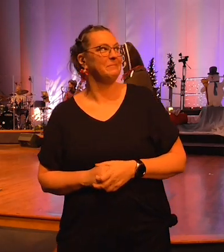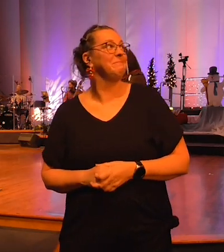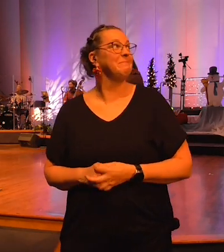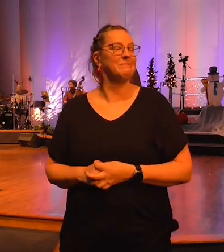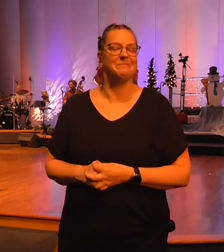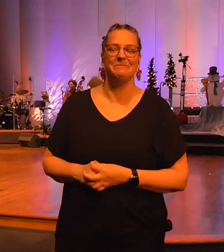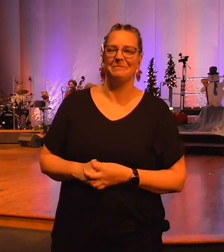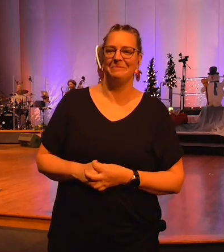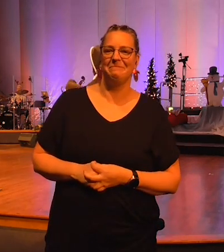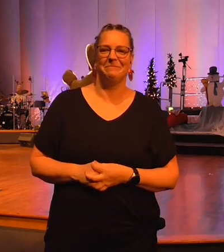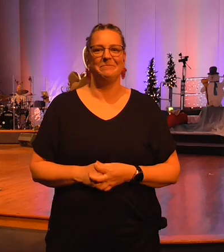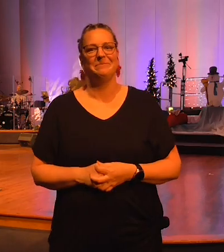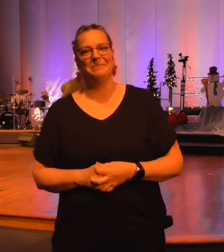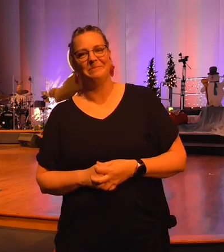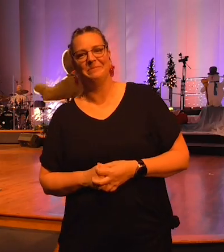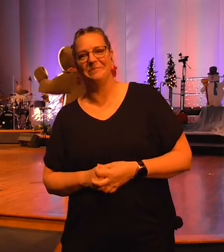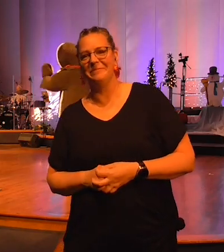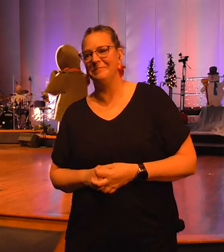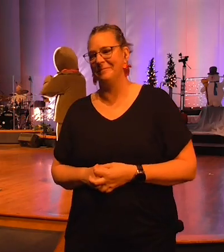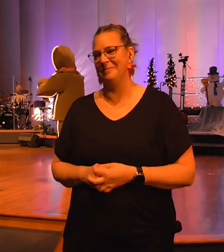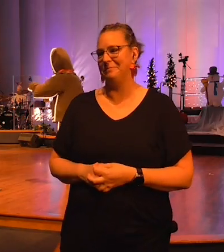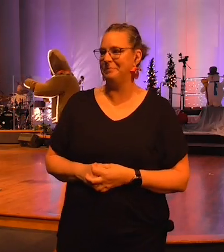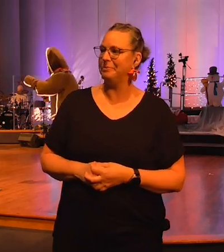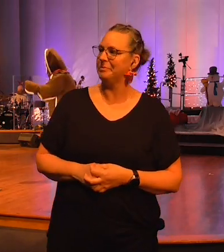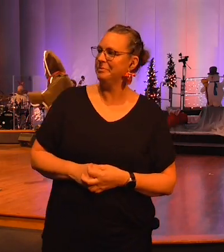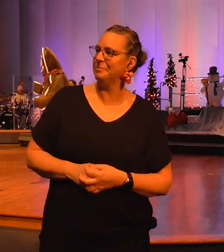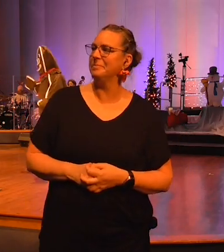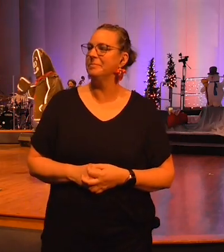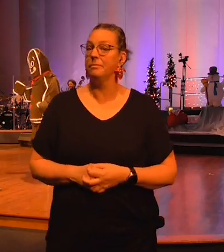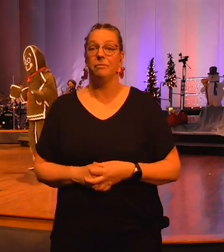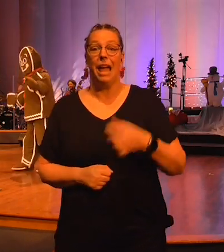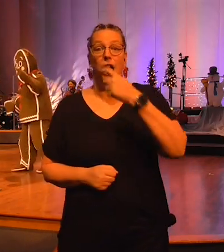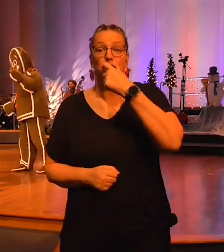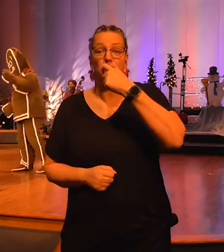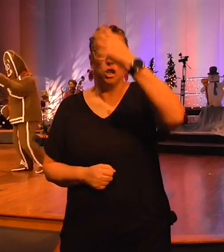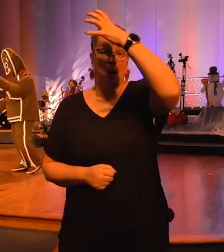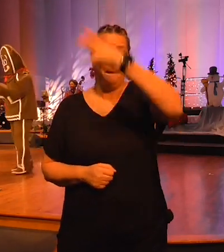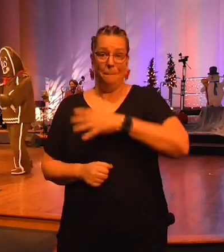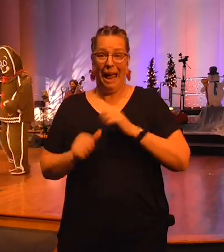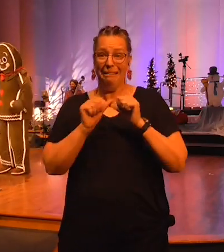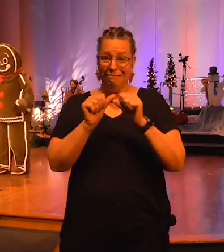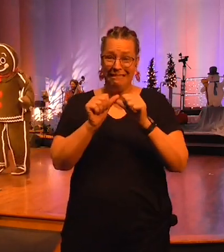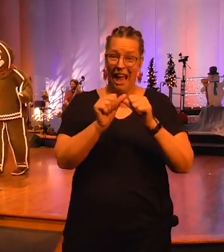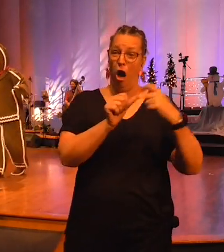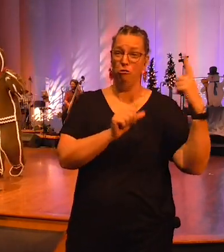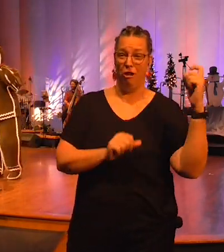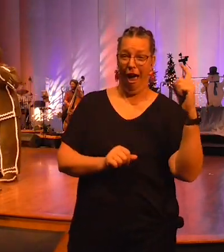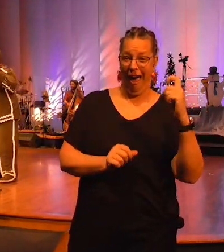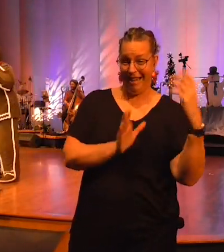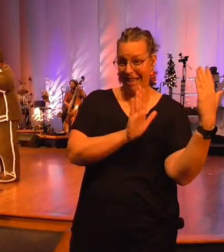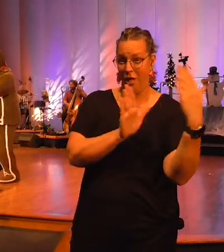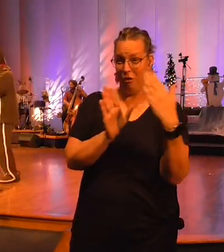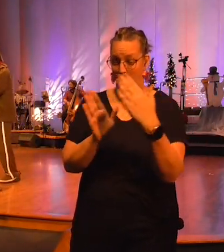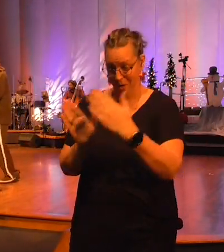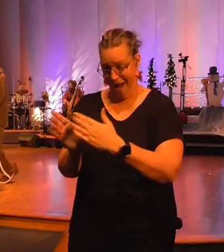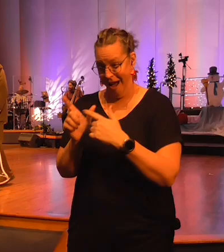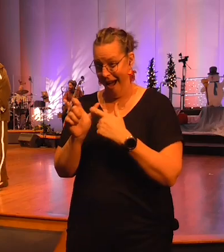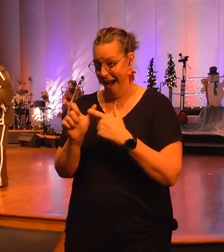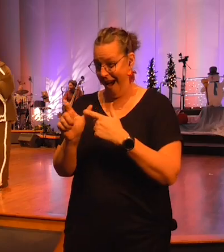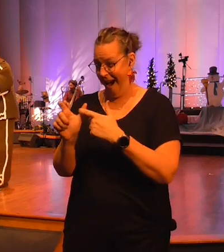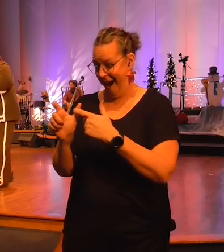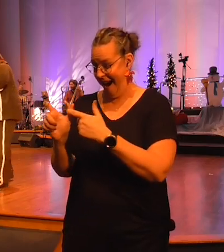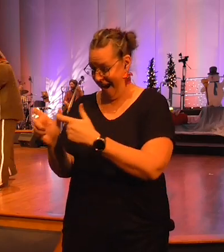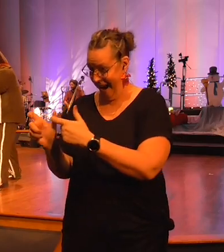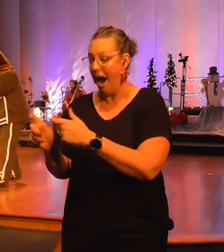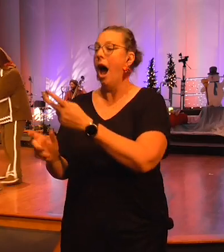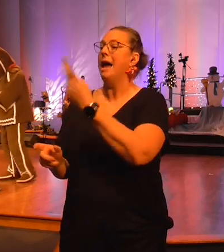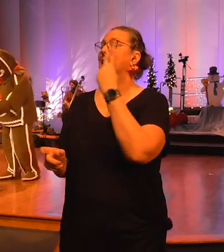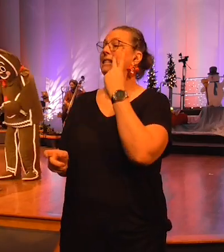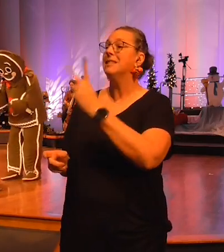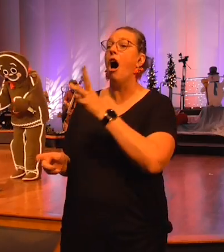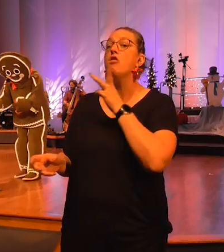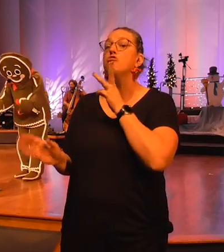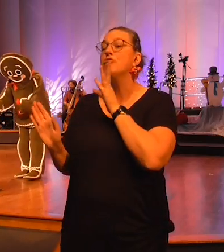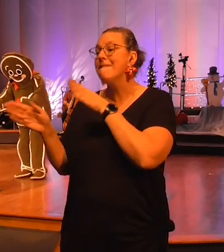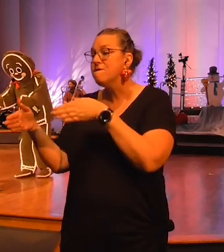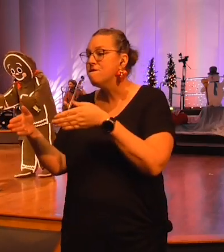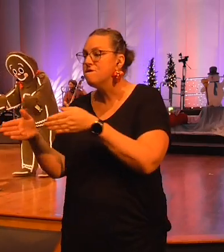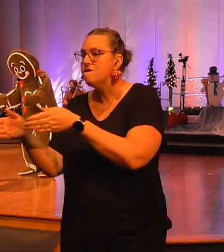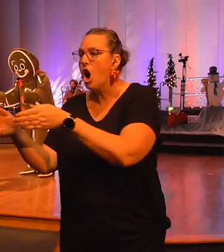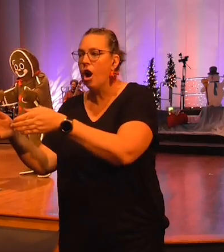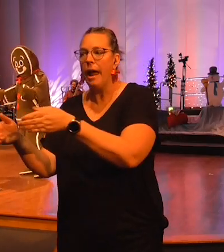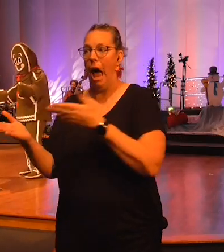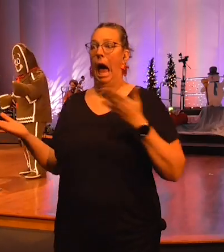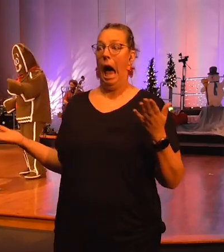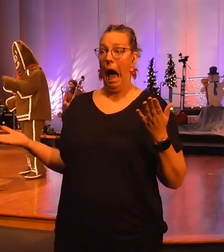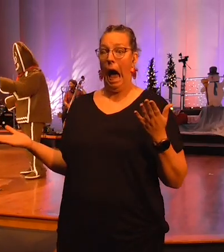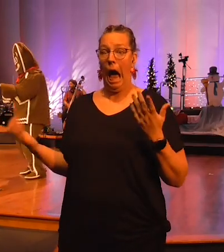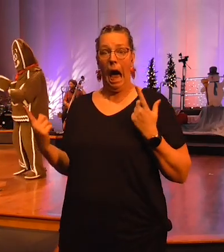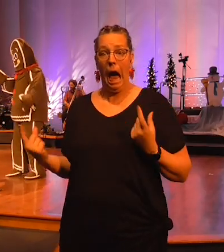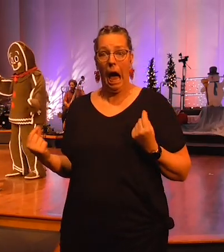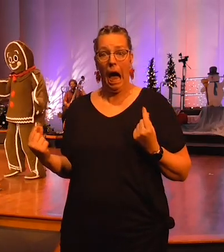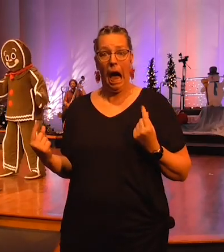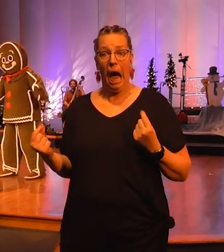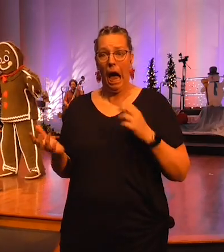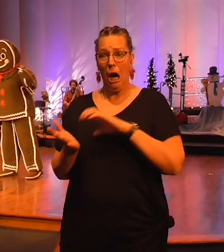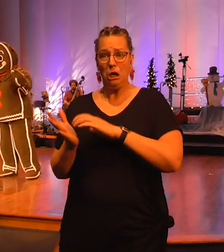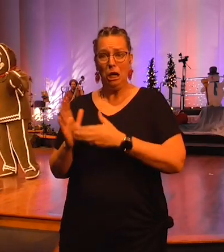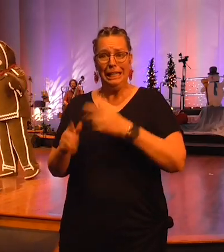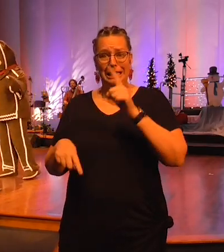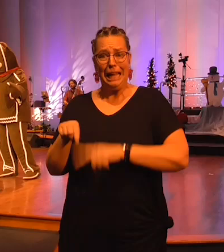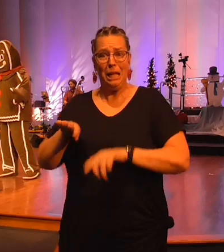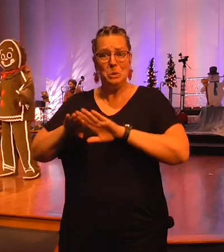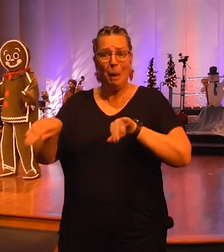yeah gingerbread man kept on running down that road till he came to a place where a river flow